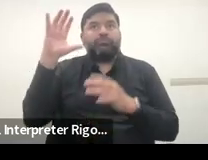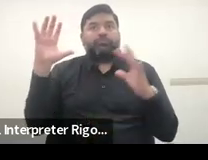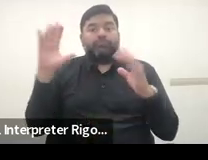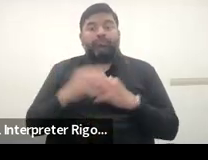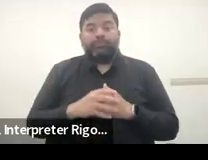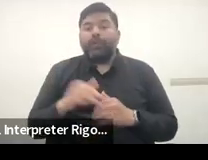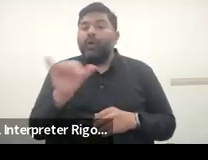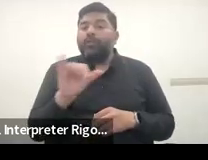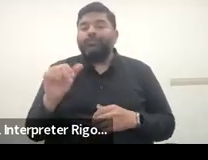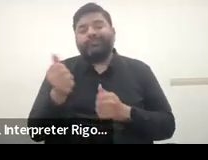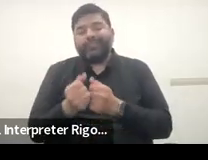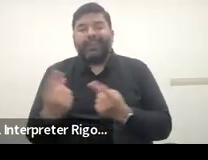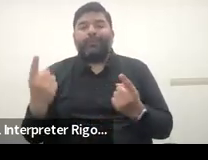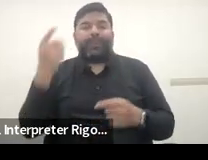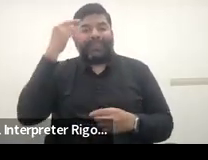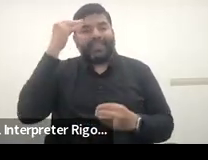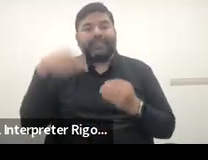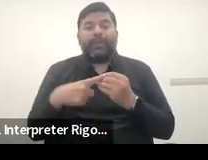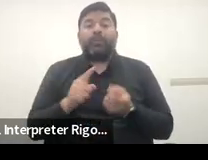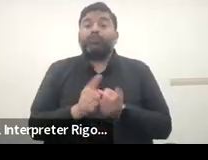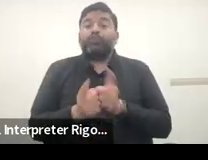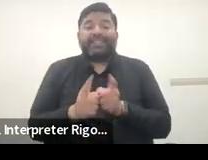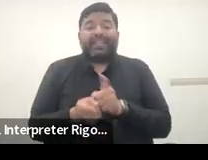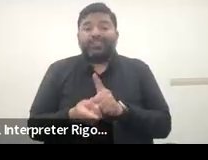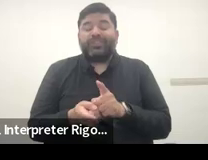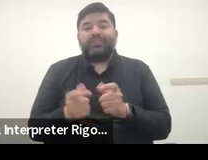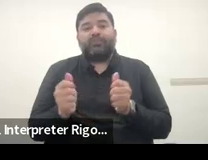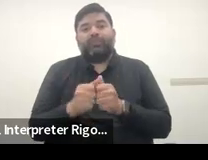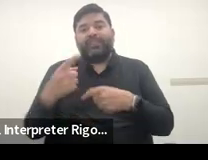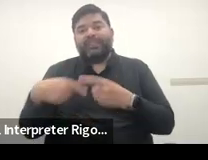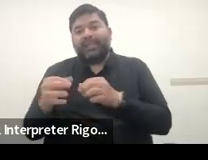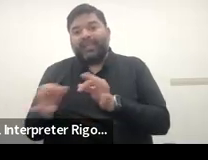everyone thinks about translation with sign languages either from a sign language to a